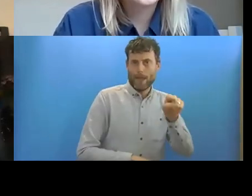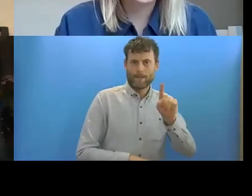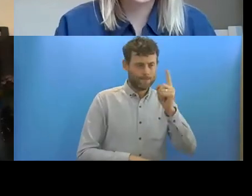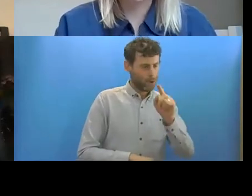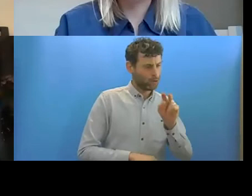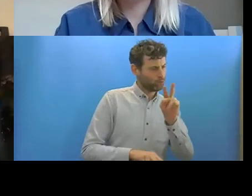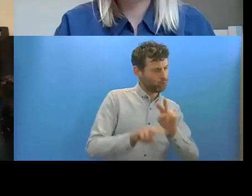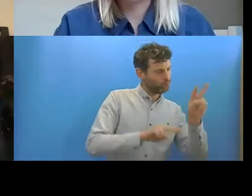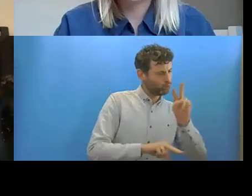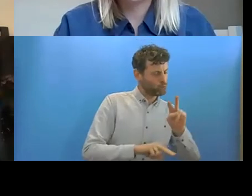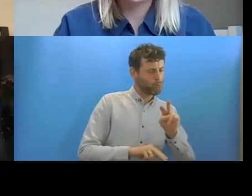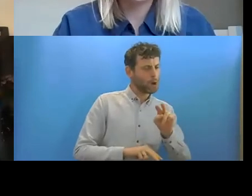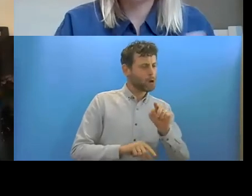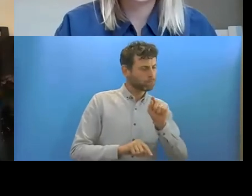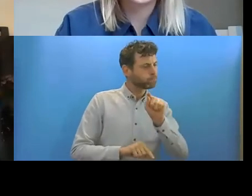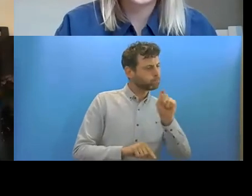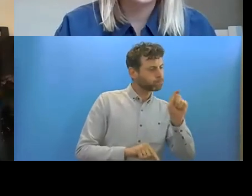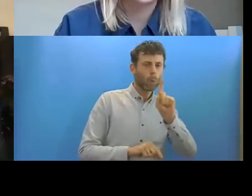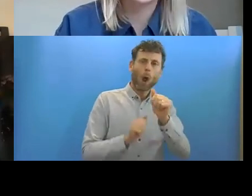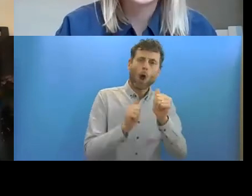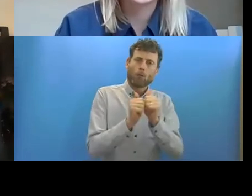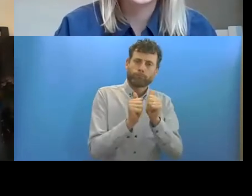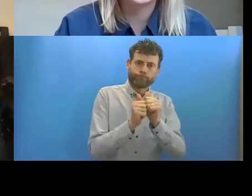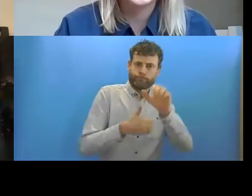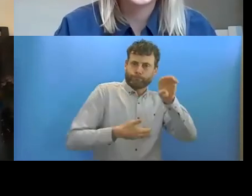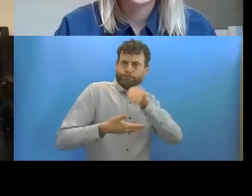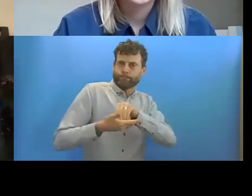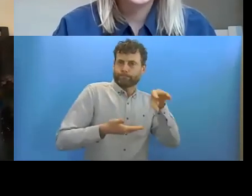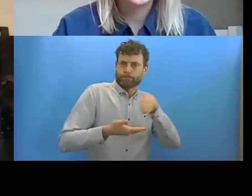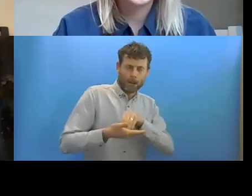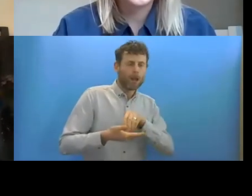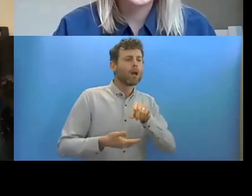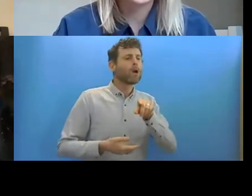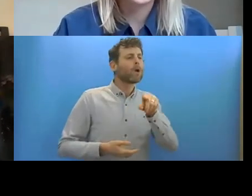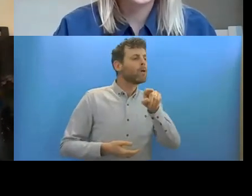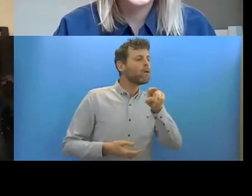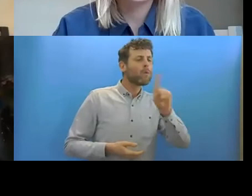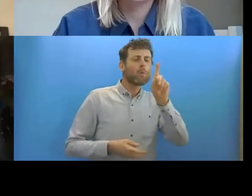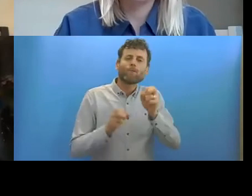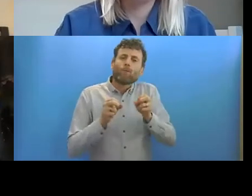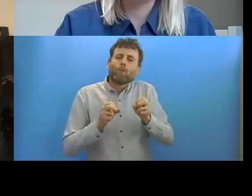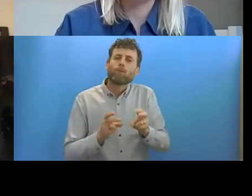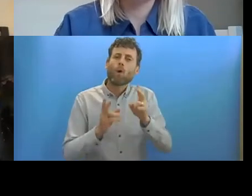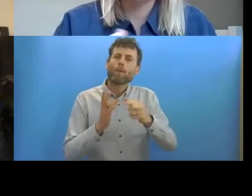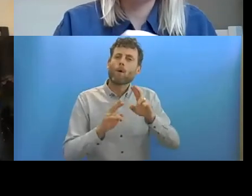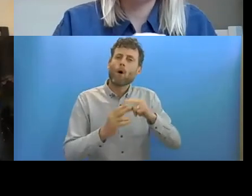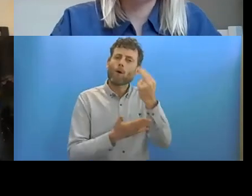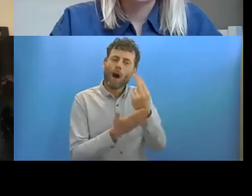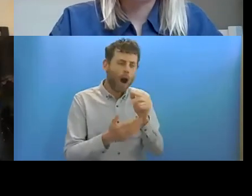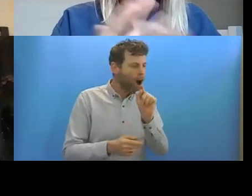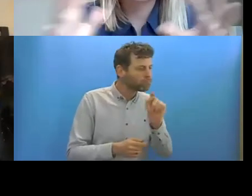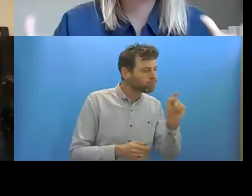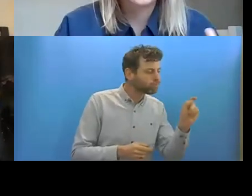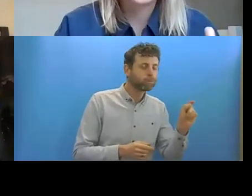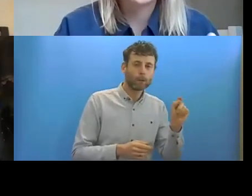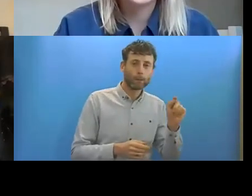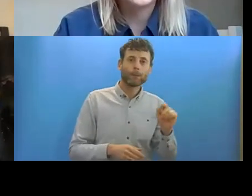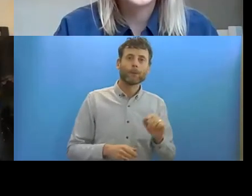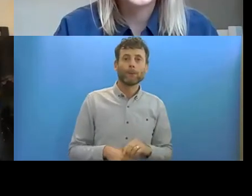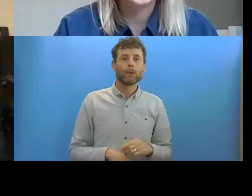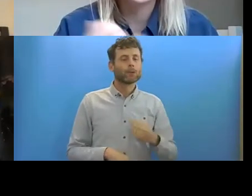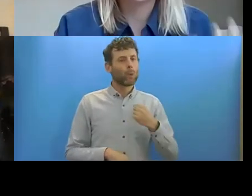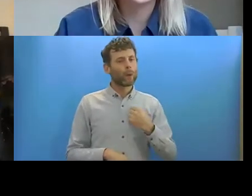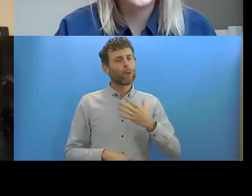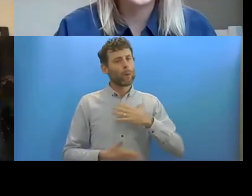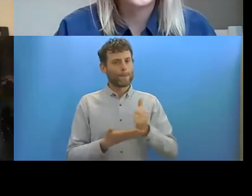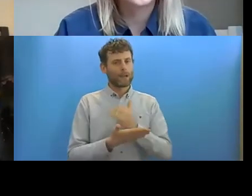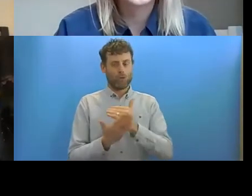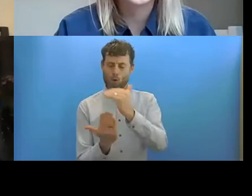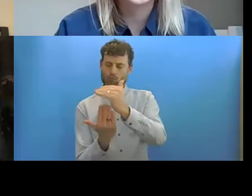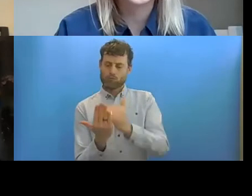to look at that work, and then we look at the kinds of art forms that is in there.